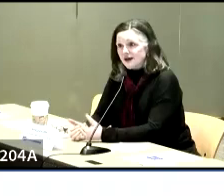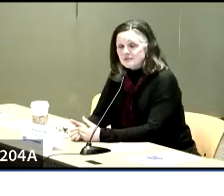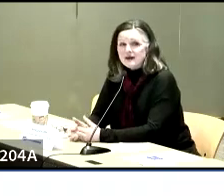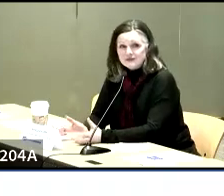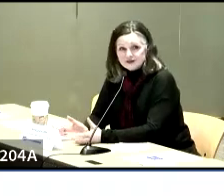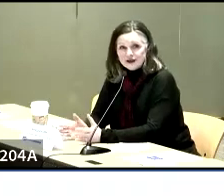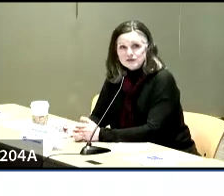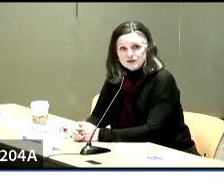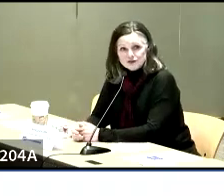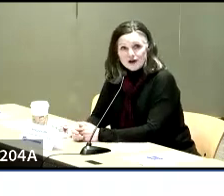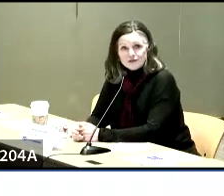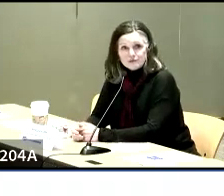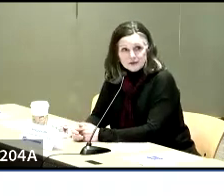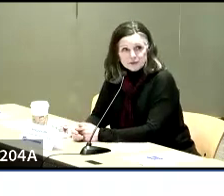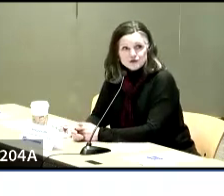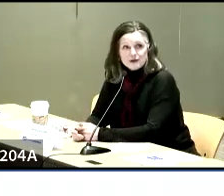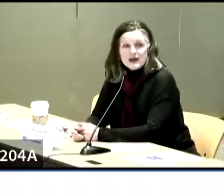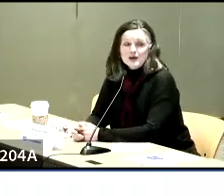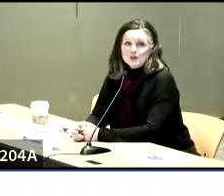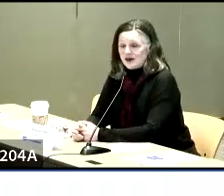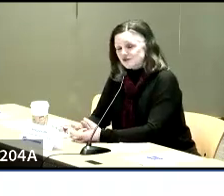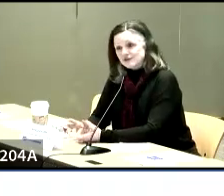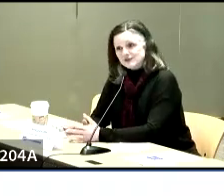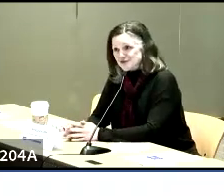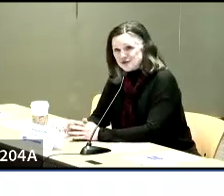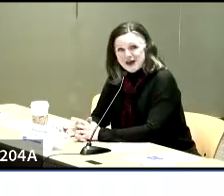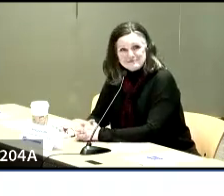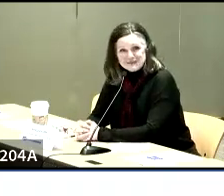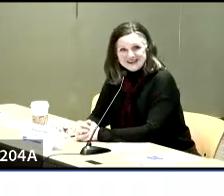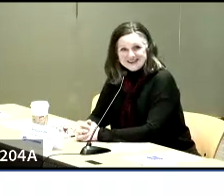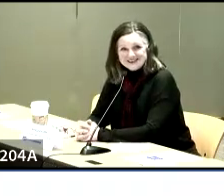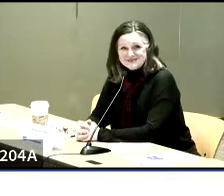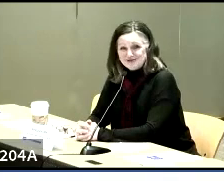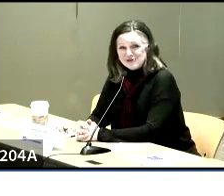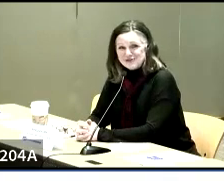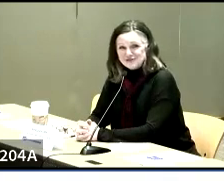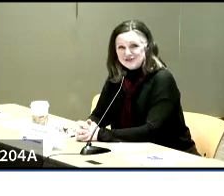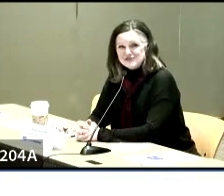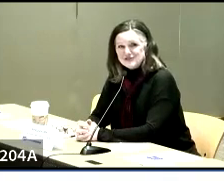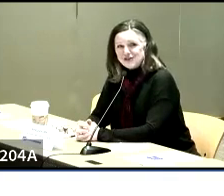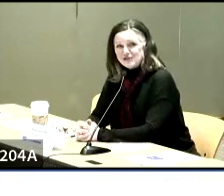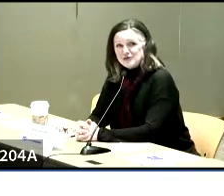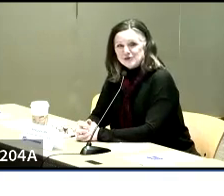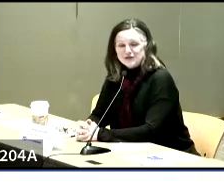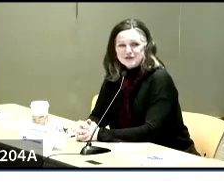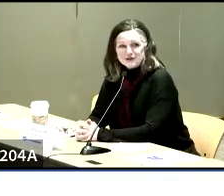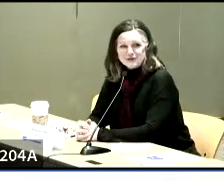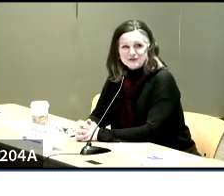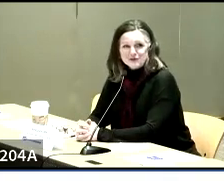and then make the selections of membership. We have to schedule that meeting and before the third quarter of 2024.